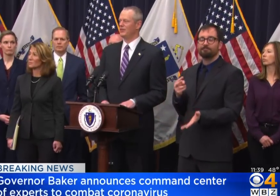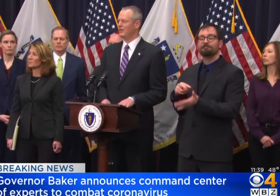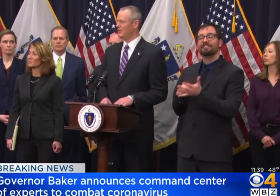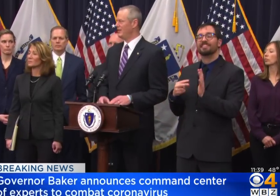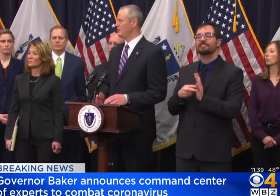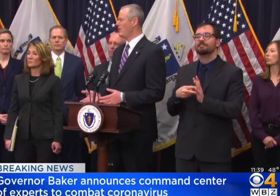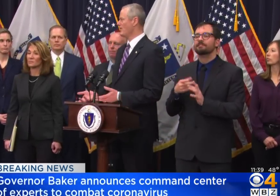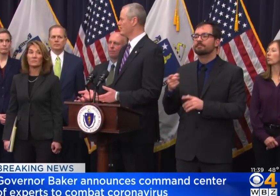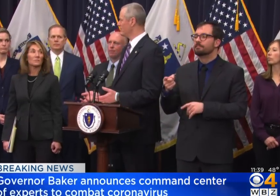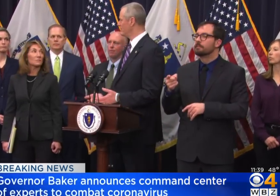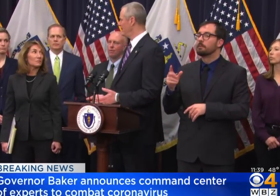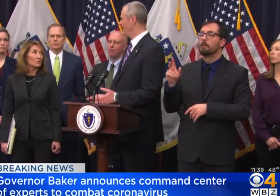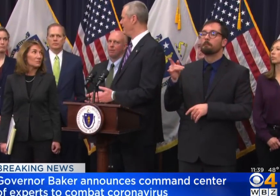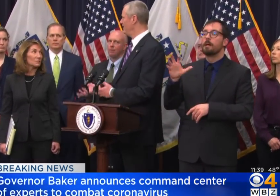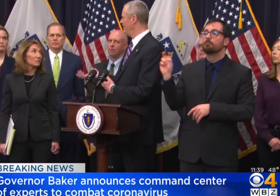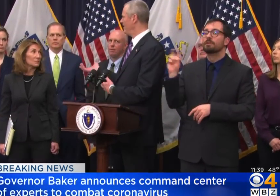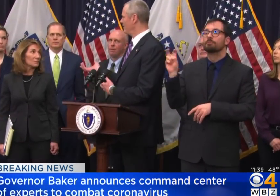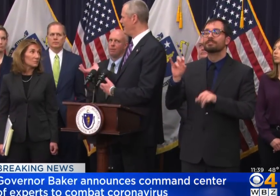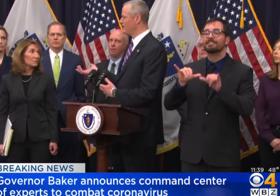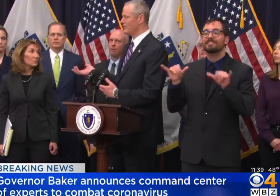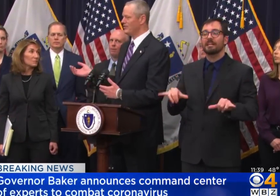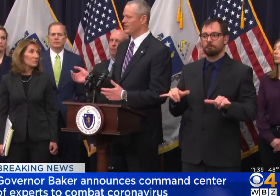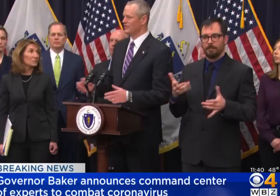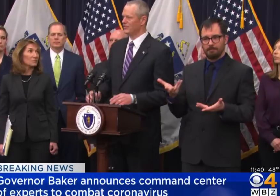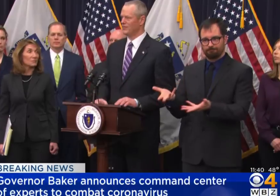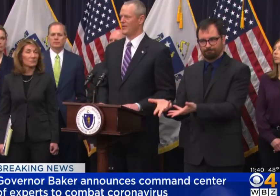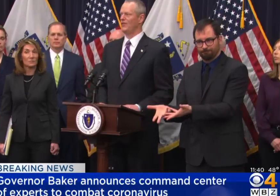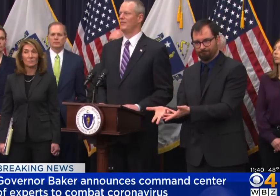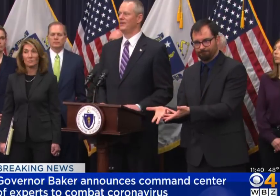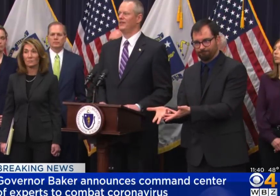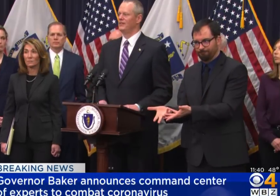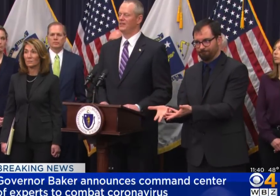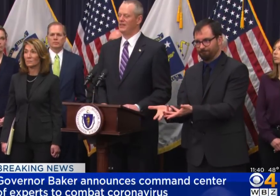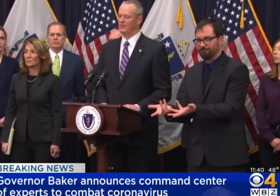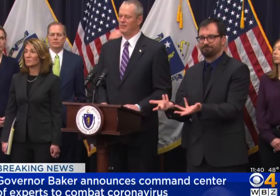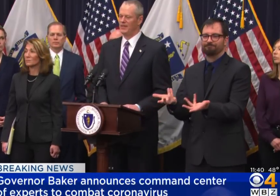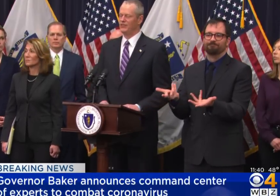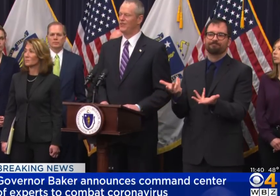REMOTELY. YOU CAN'T RUN A PUBLIC TRANSPORTATION SYSTEM, FOR